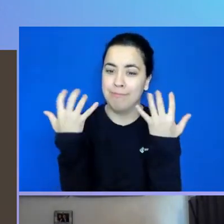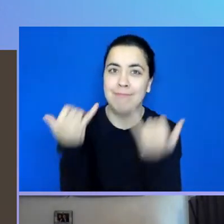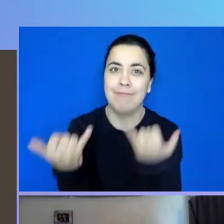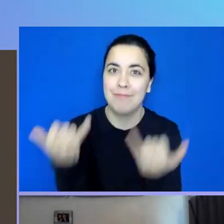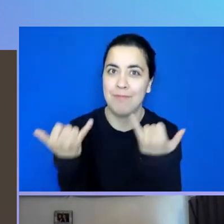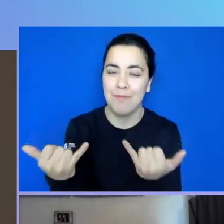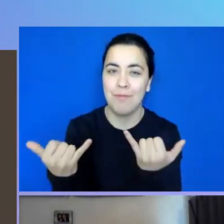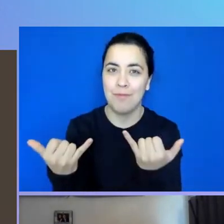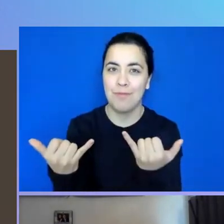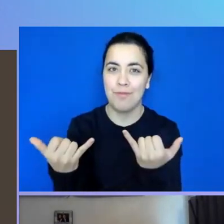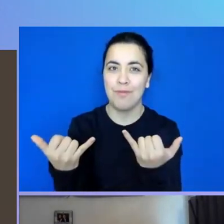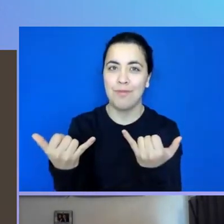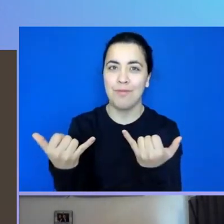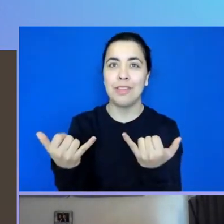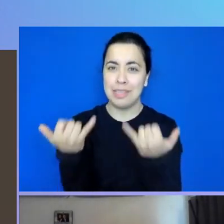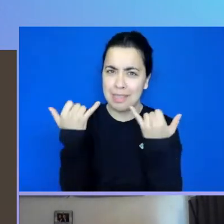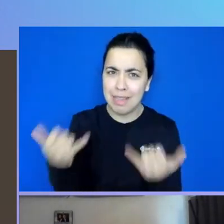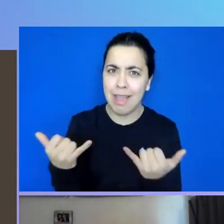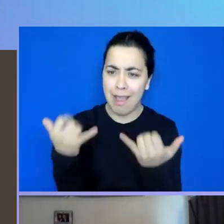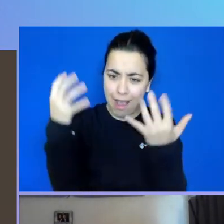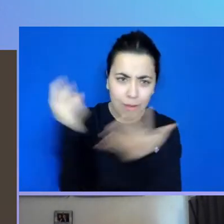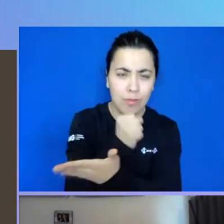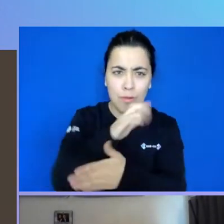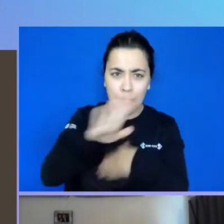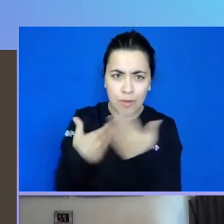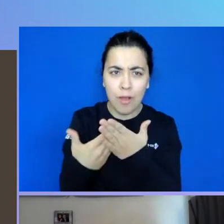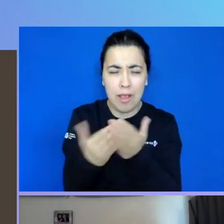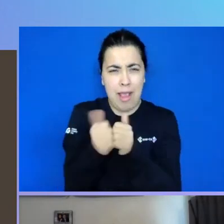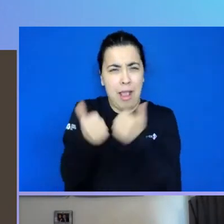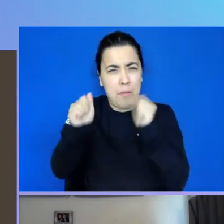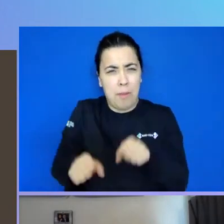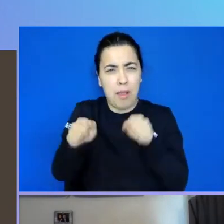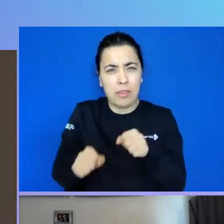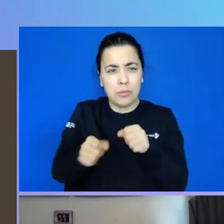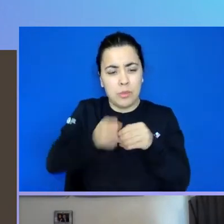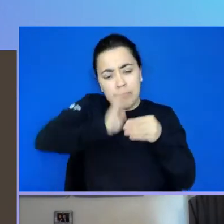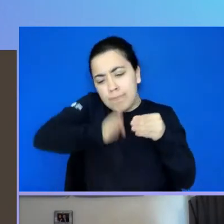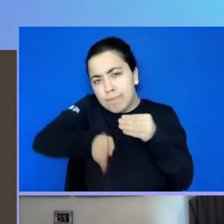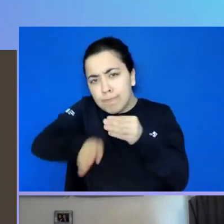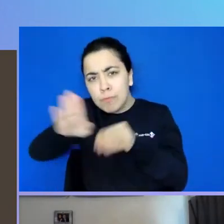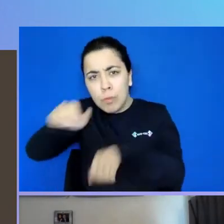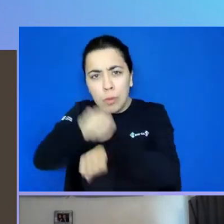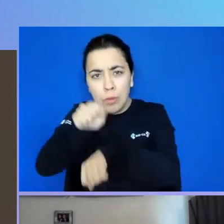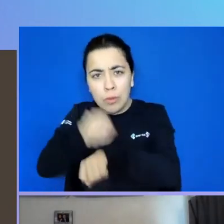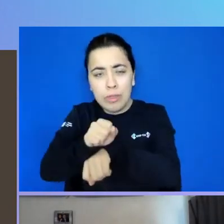get get most of this work done without requiring the expertise